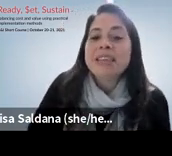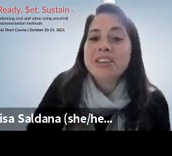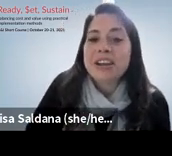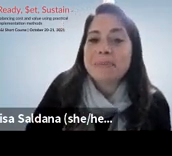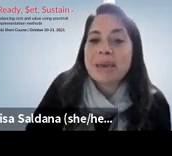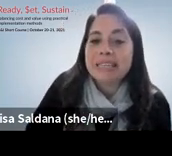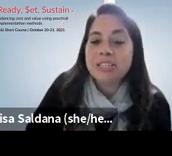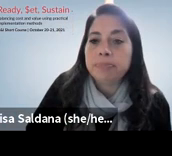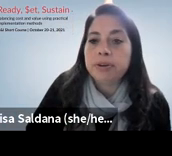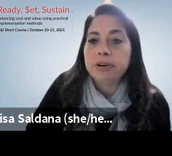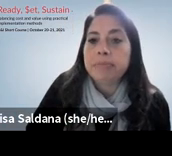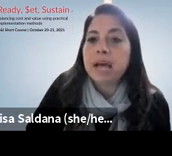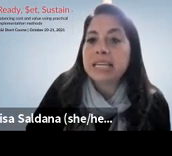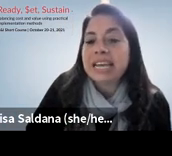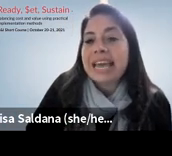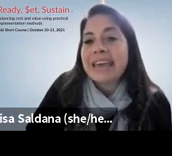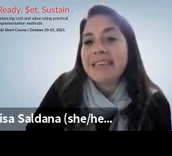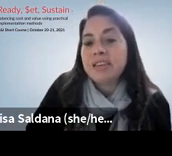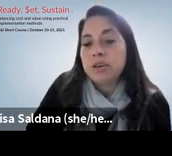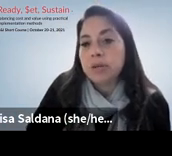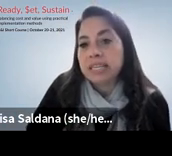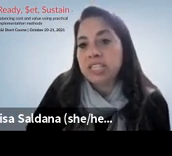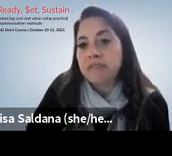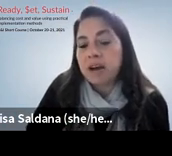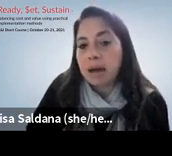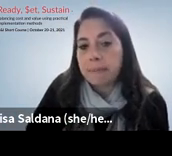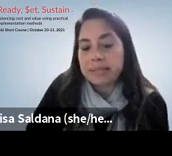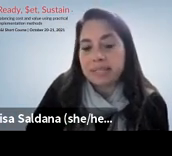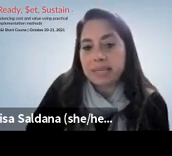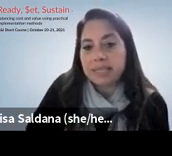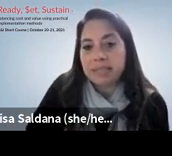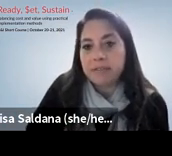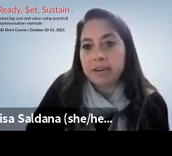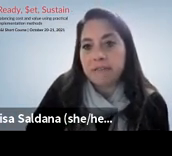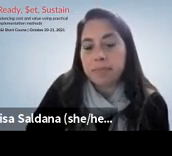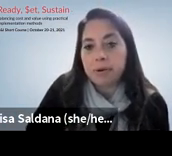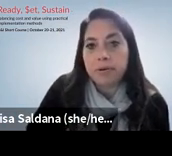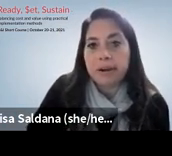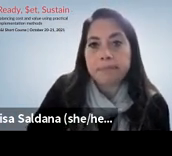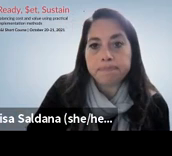Lisa Saldana (she/her/hers): That you're going to make it to your program launch and then that you will achieve competency in delivery of your Program.